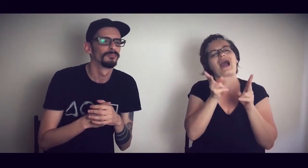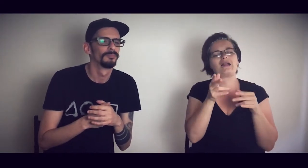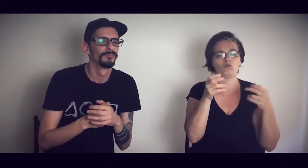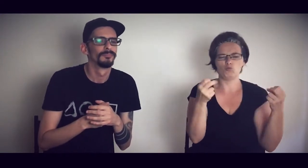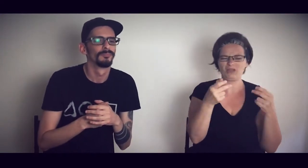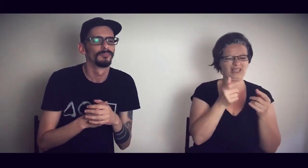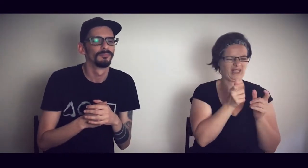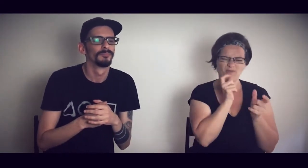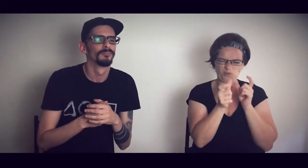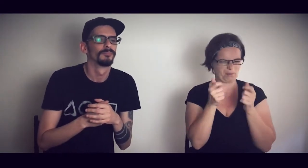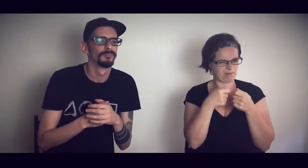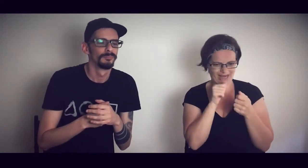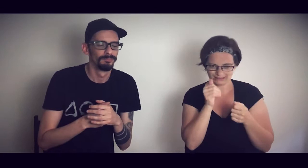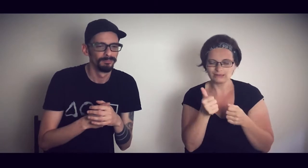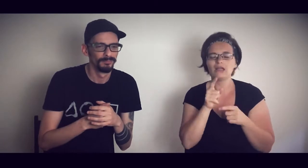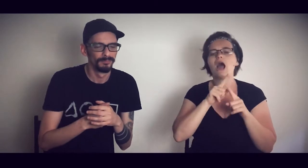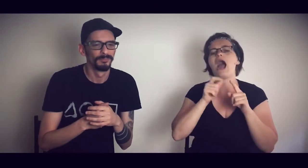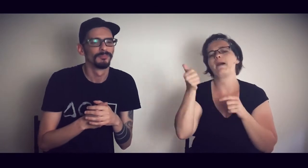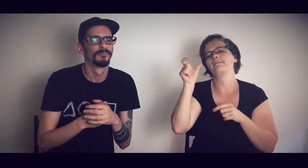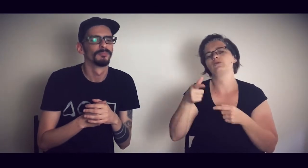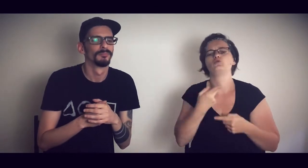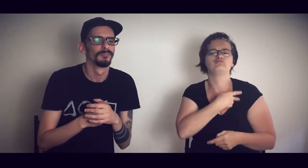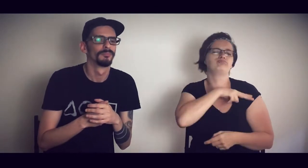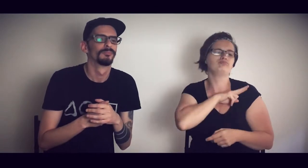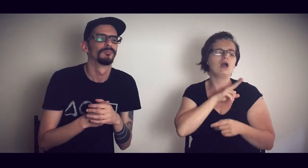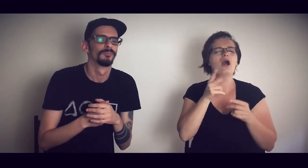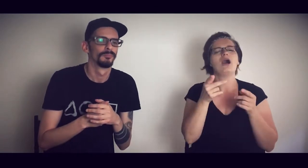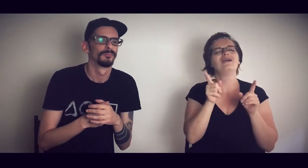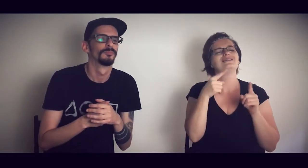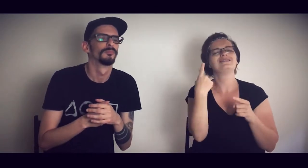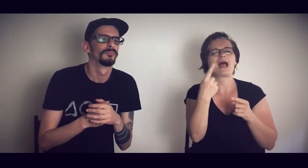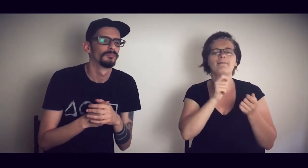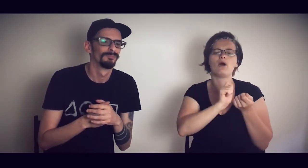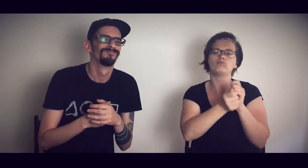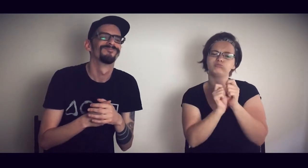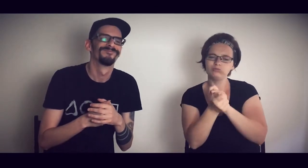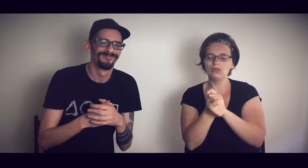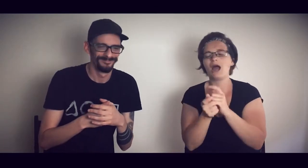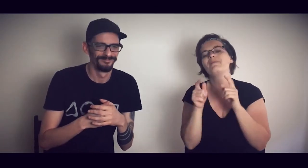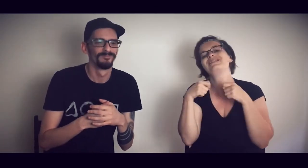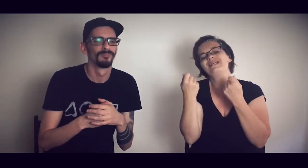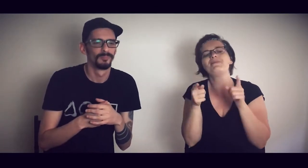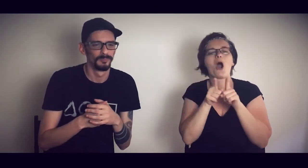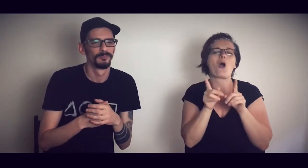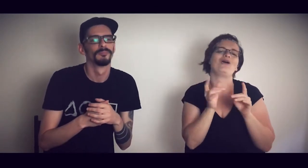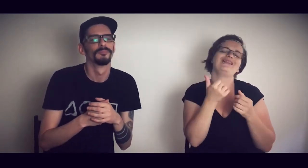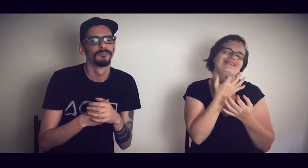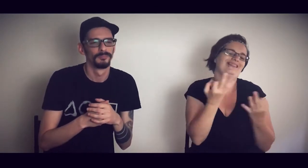Although there is the feasibility of repairing this created subtitles, but this requires someone who repairs it manually.